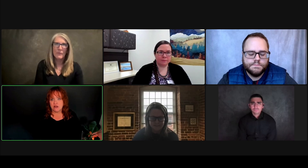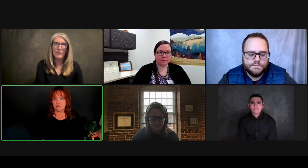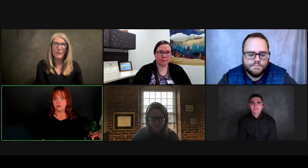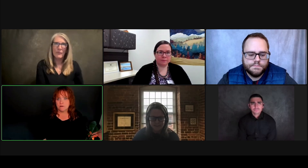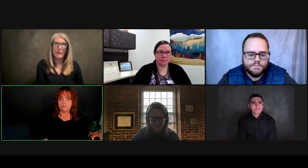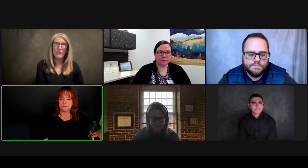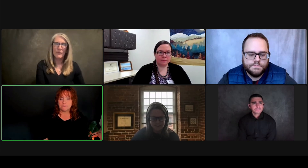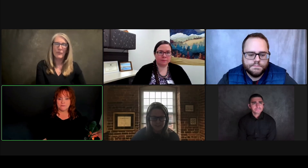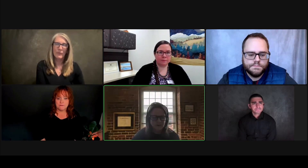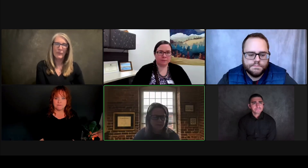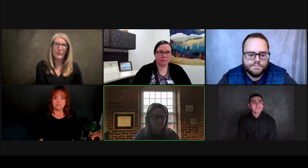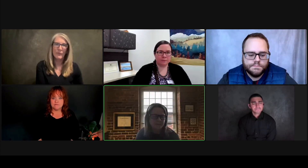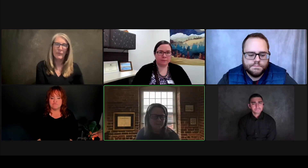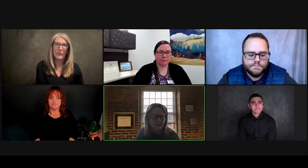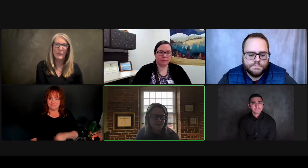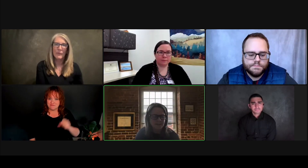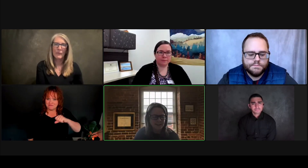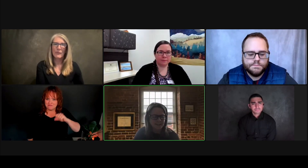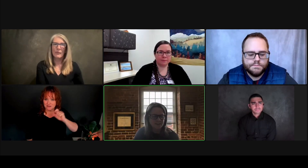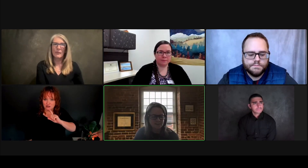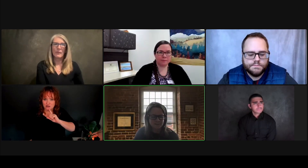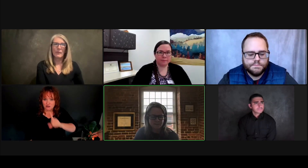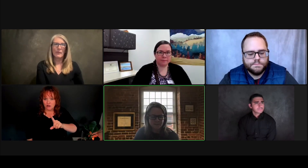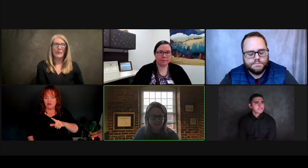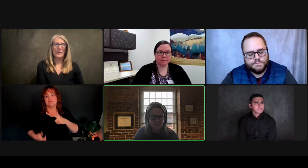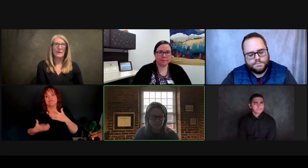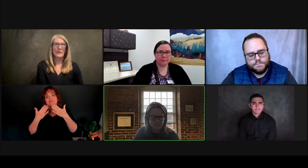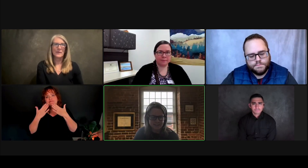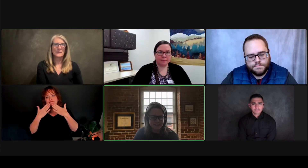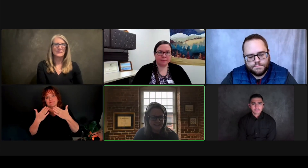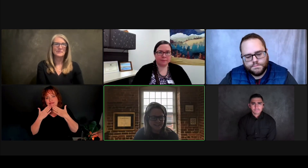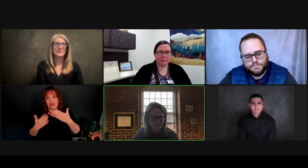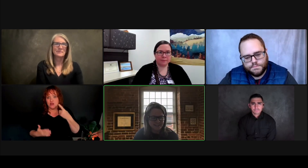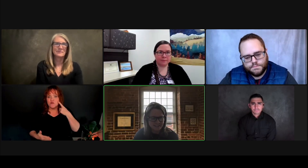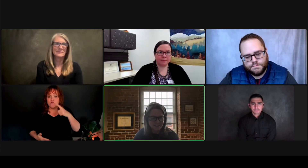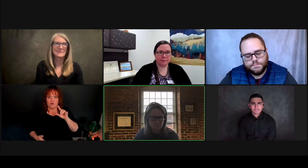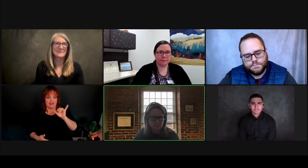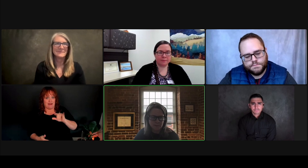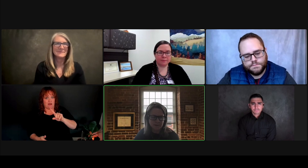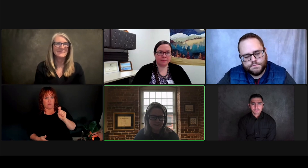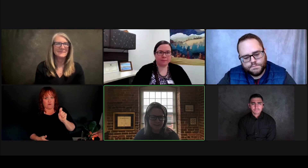Sheryl? Sure. Thank you for that question. It is important.